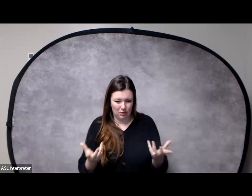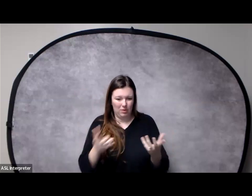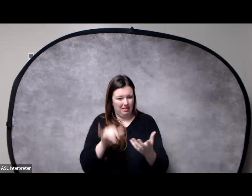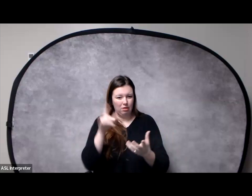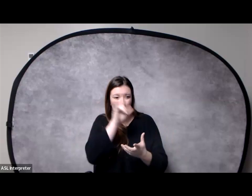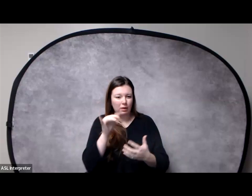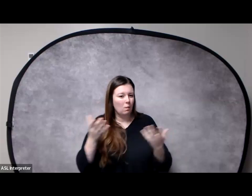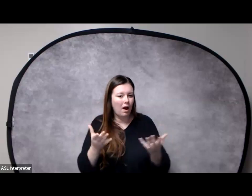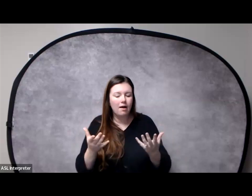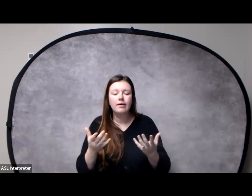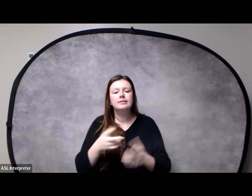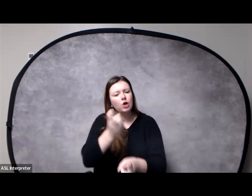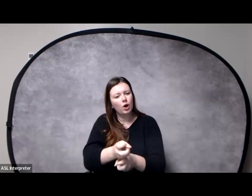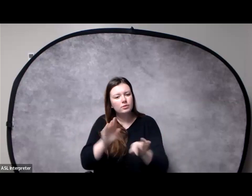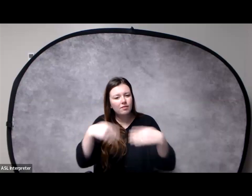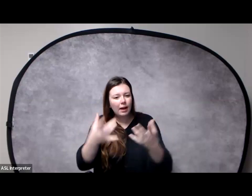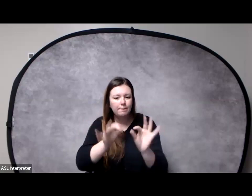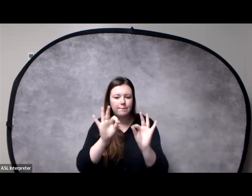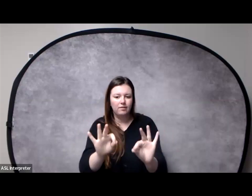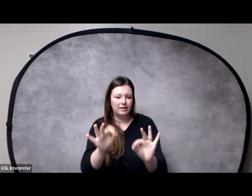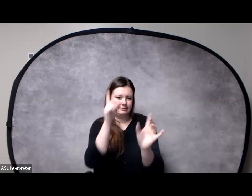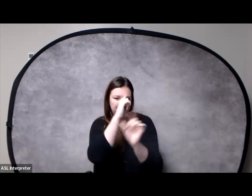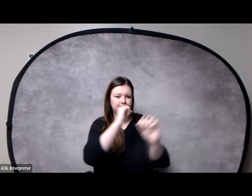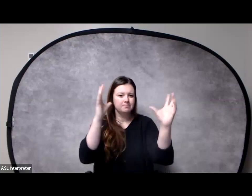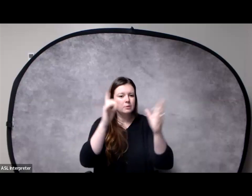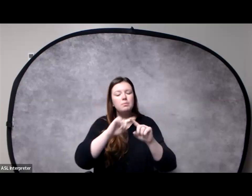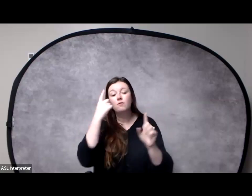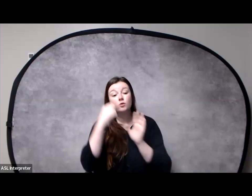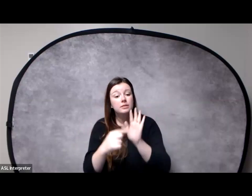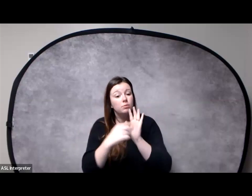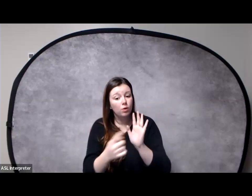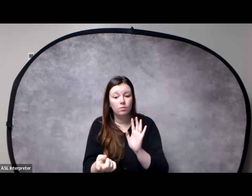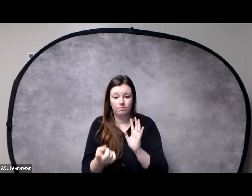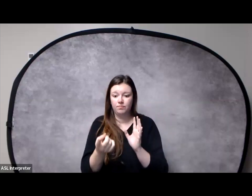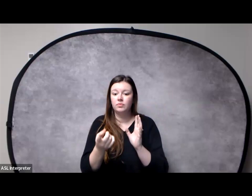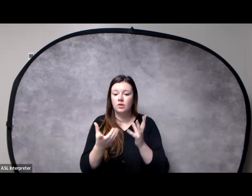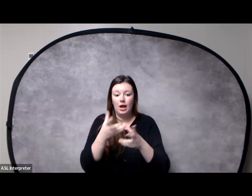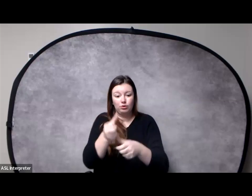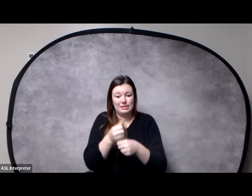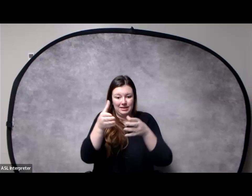But for example, a recipient uses a method whose mathematical formula places a lower